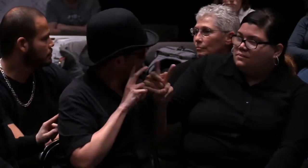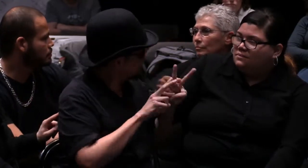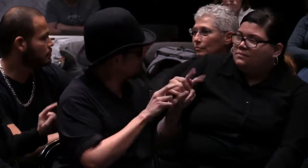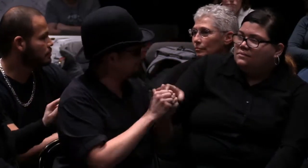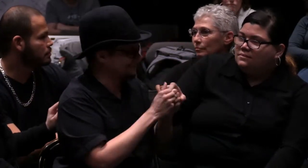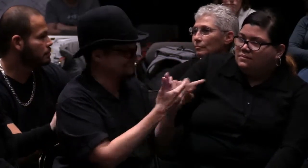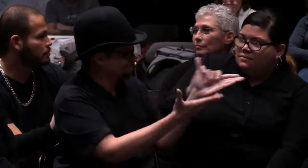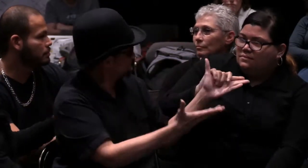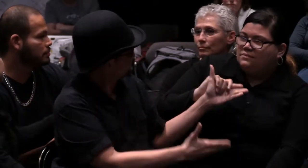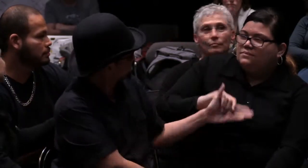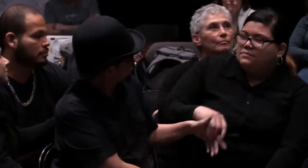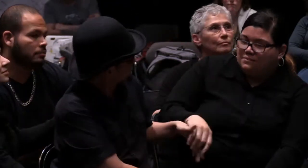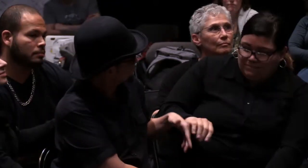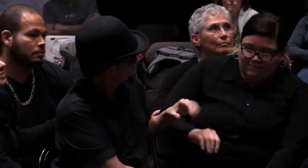so let's keep this going, okay?